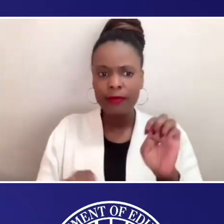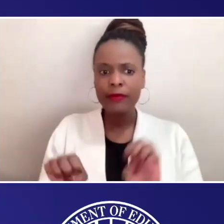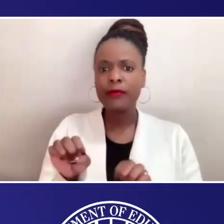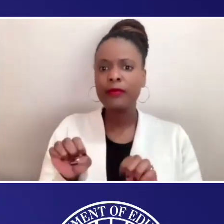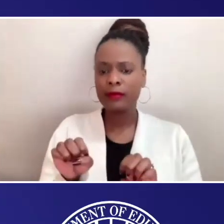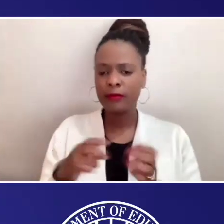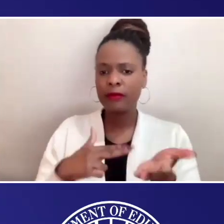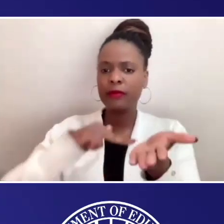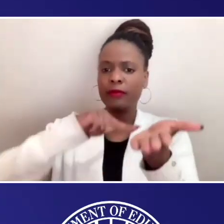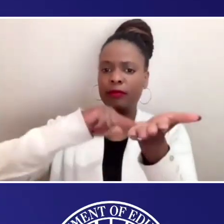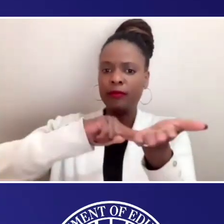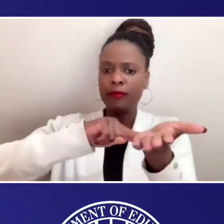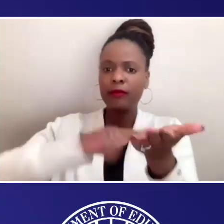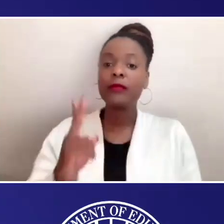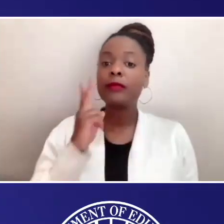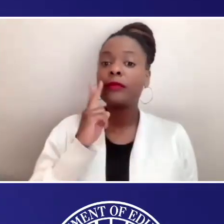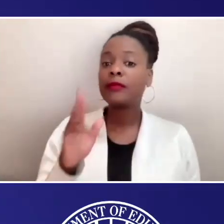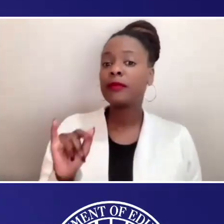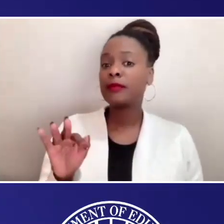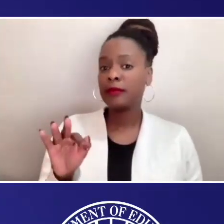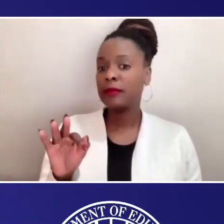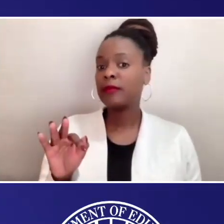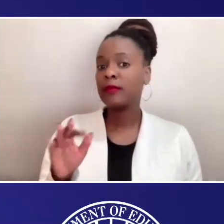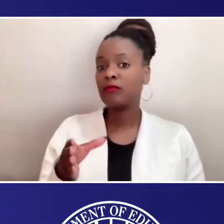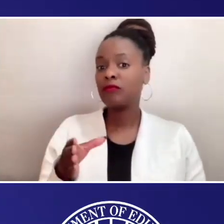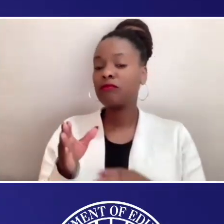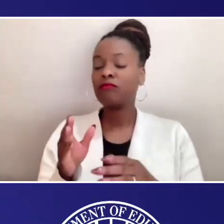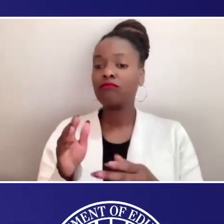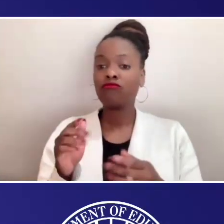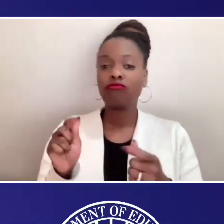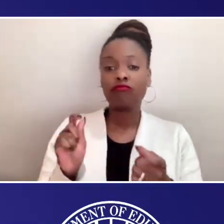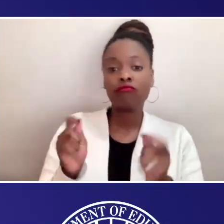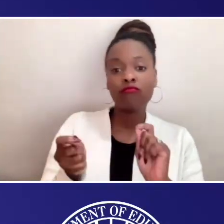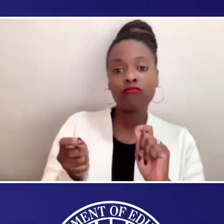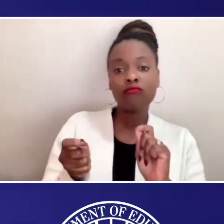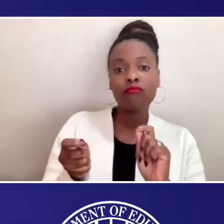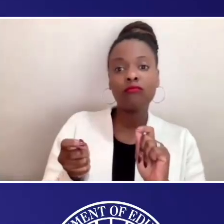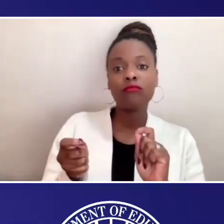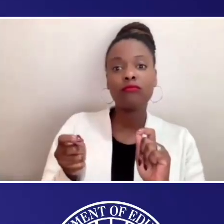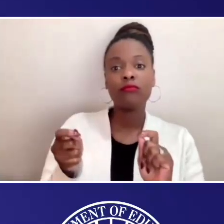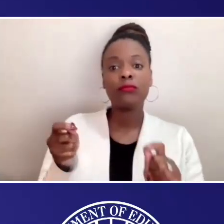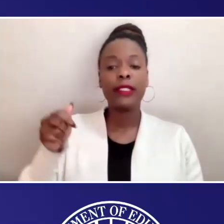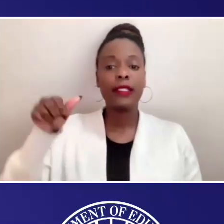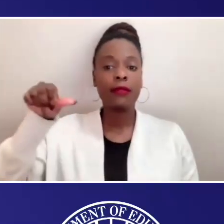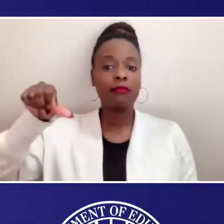check to see if we have shifted in any way from those that had either a thumbs down or